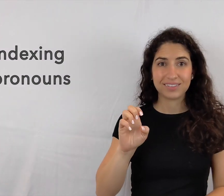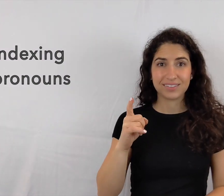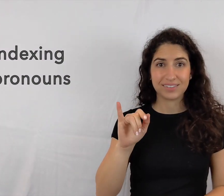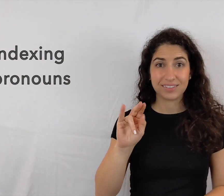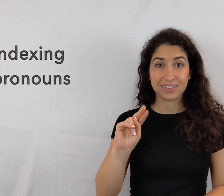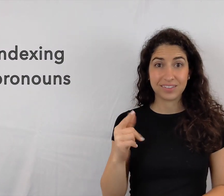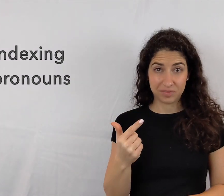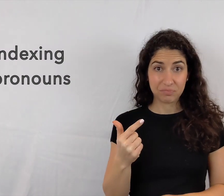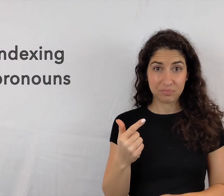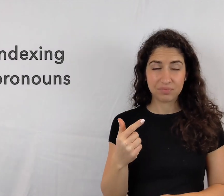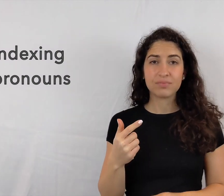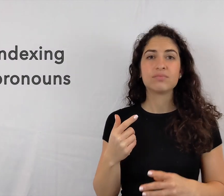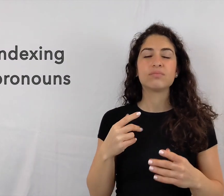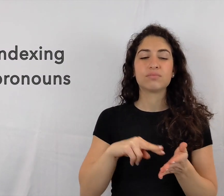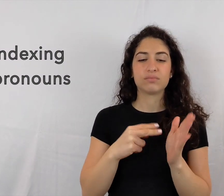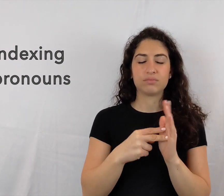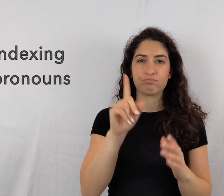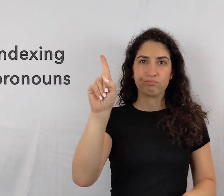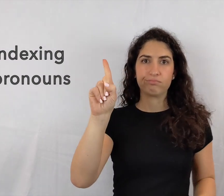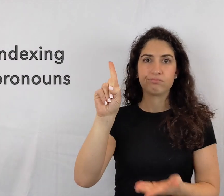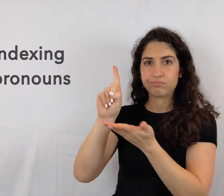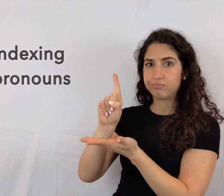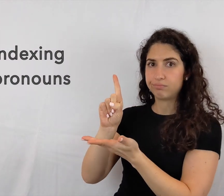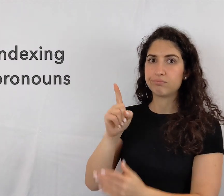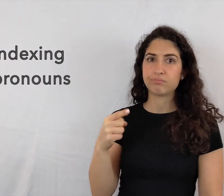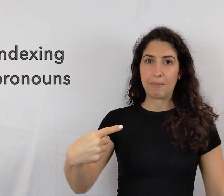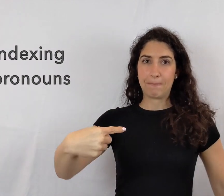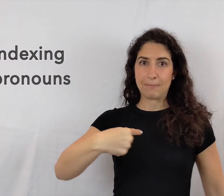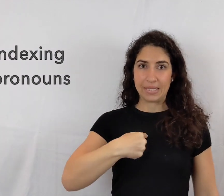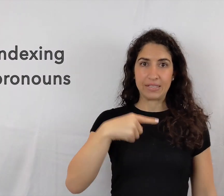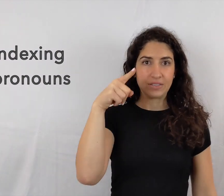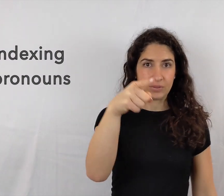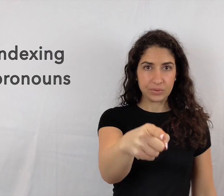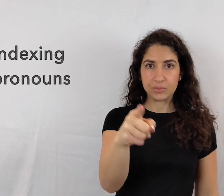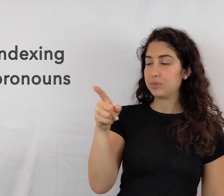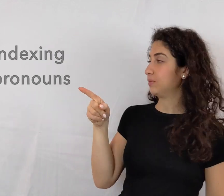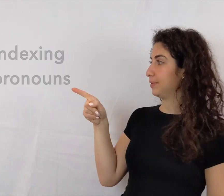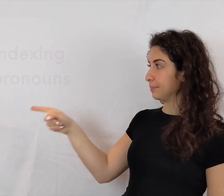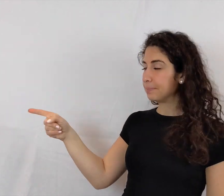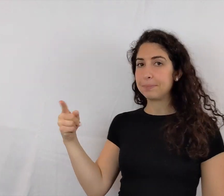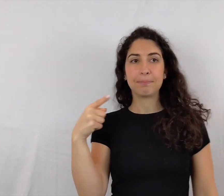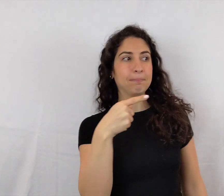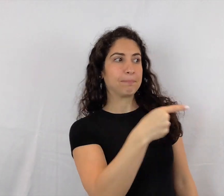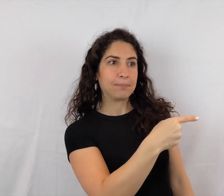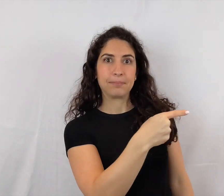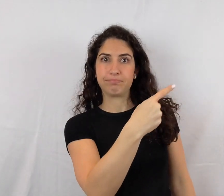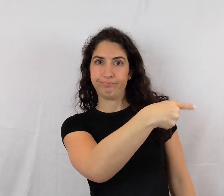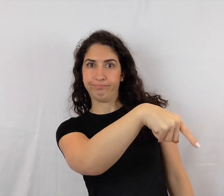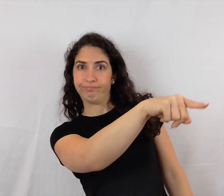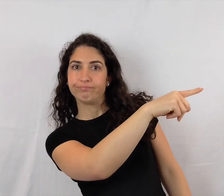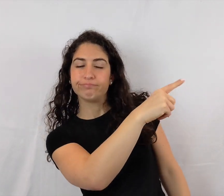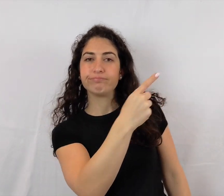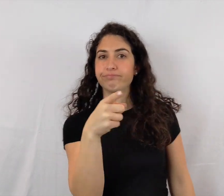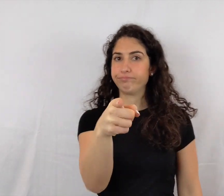Indexing, meaning we're using the index finger here to indicate me, you, him, her, they...